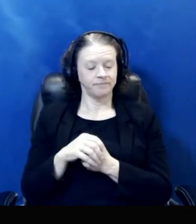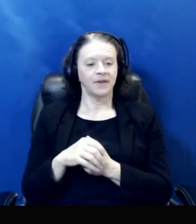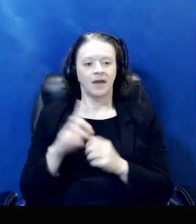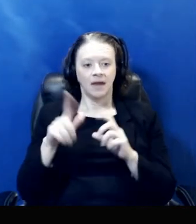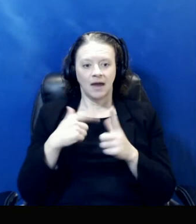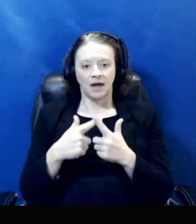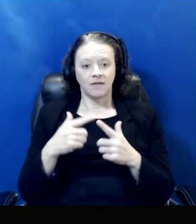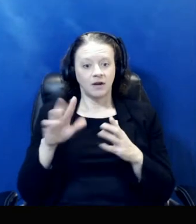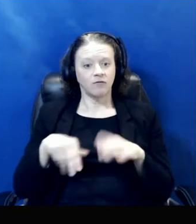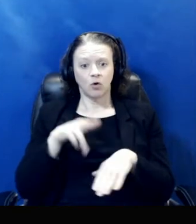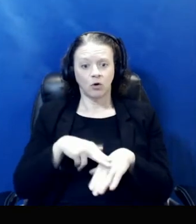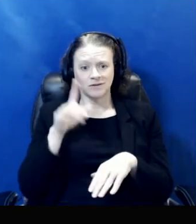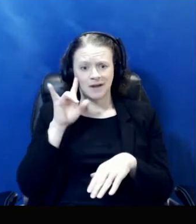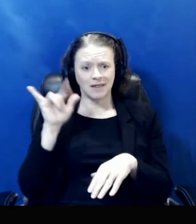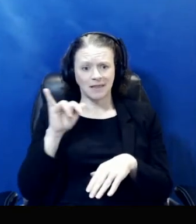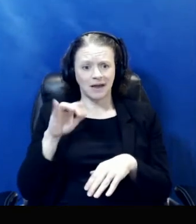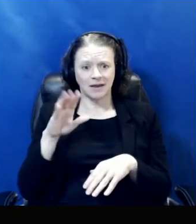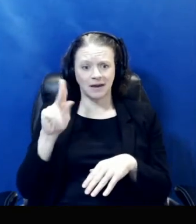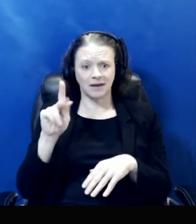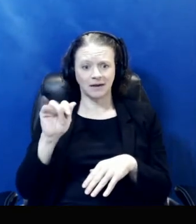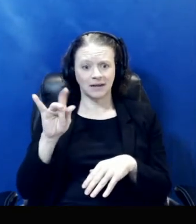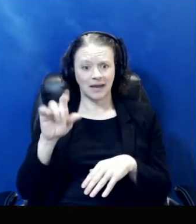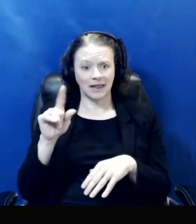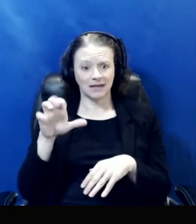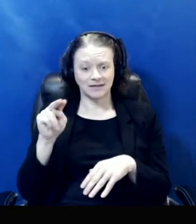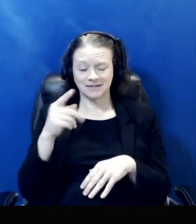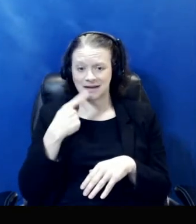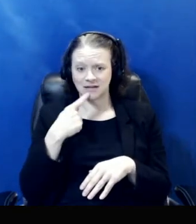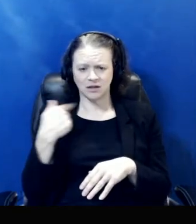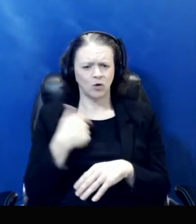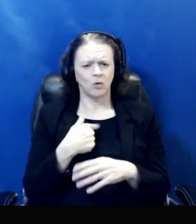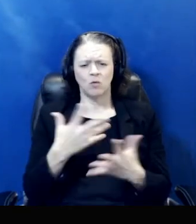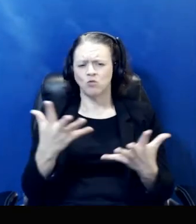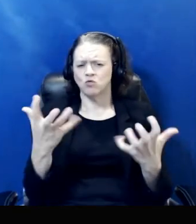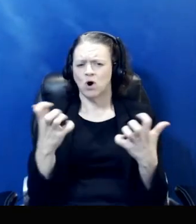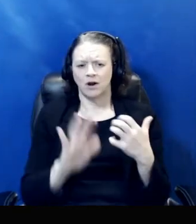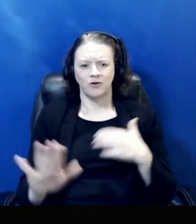we would love feedback. We're totally welcome to answer any of your questions.